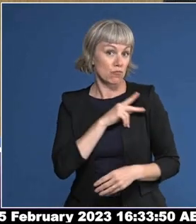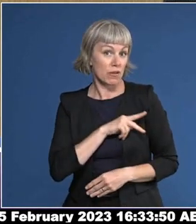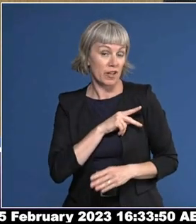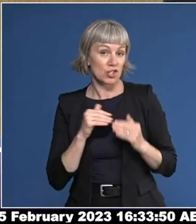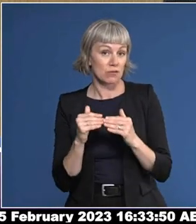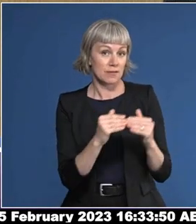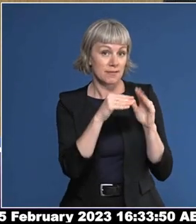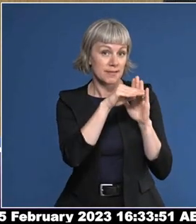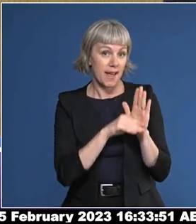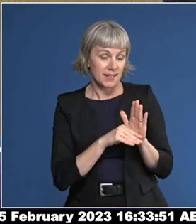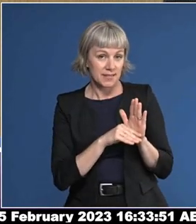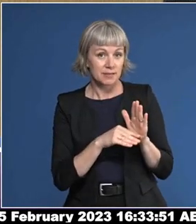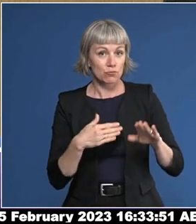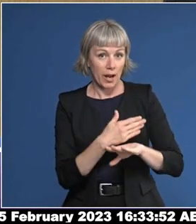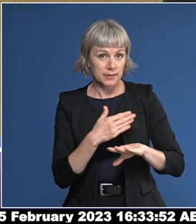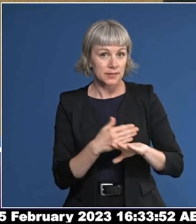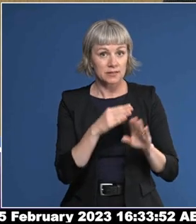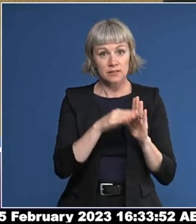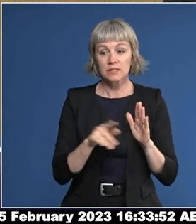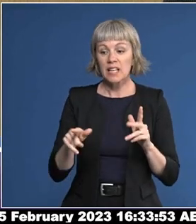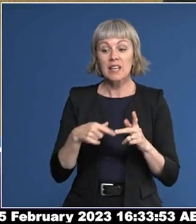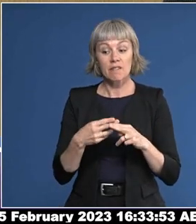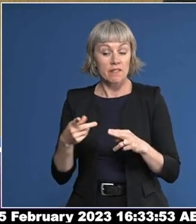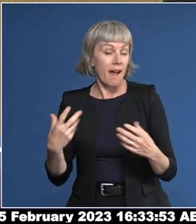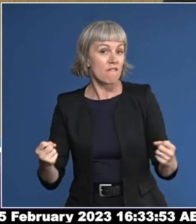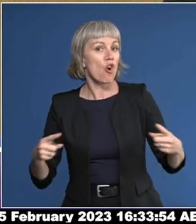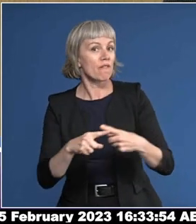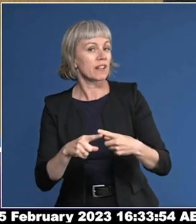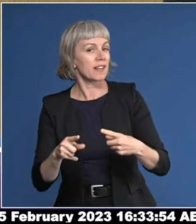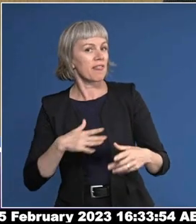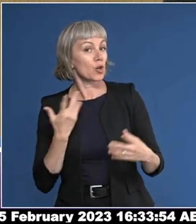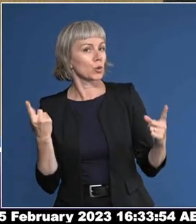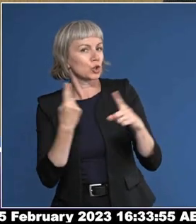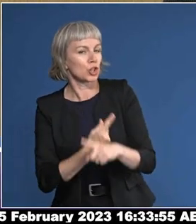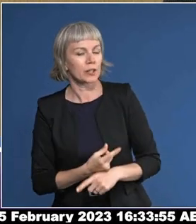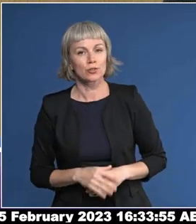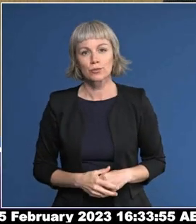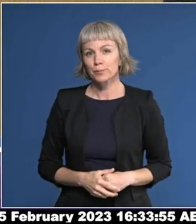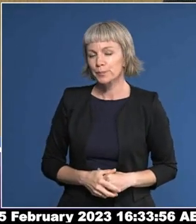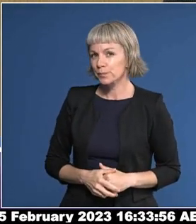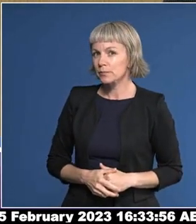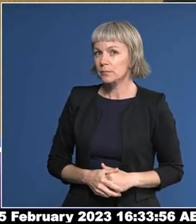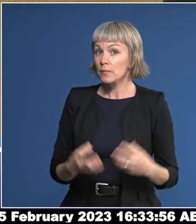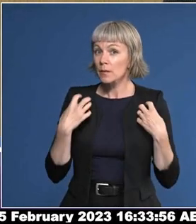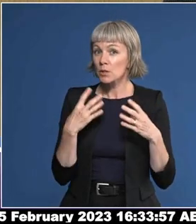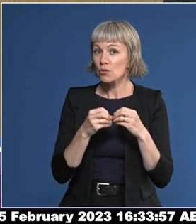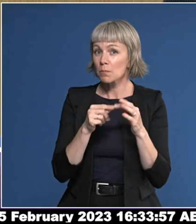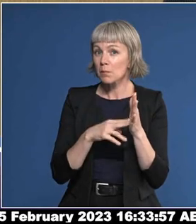So where those providers are conflicted, as we discussed earlier. COMMISSIONER McEWIN: Thank you. Commissioner Bennett? No, thank you.